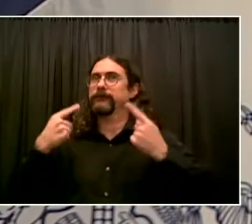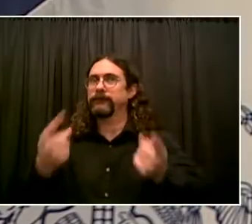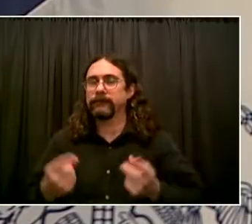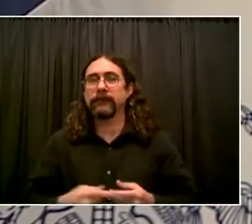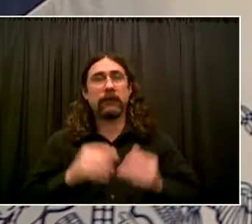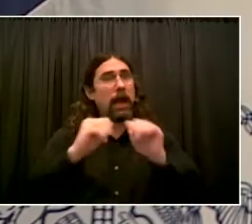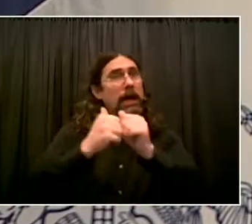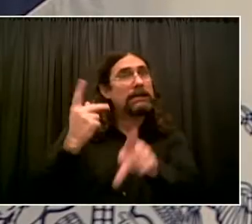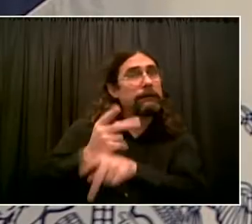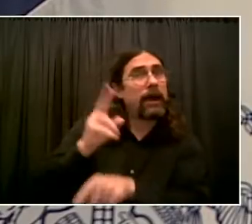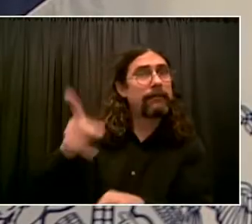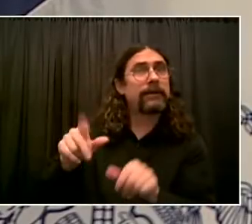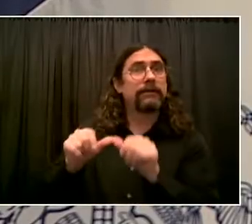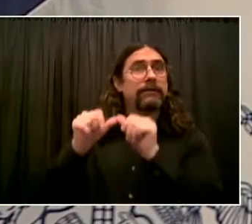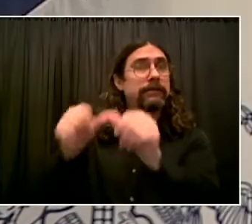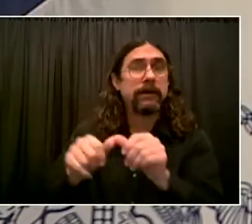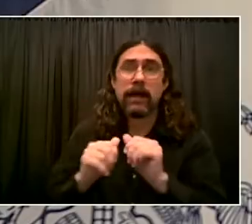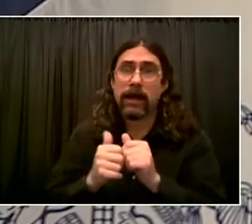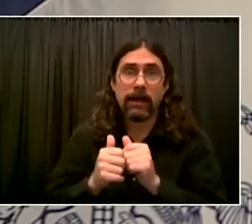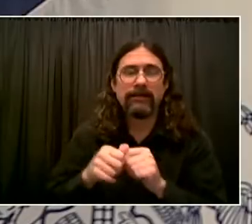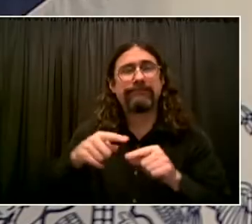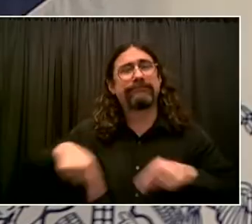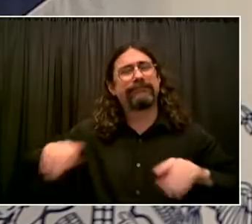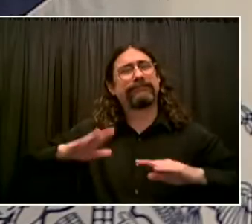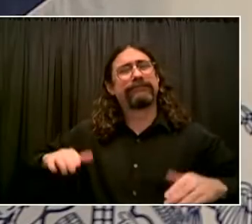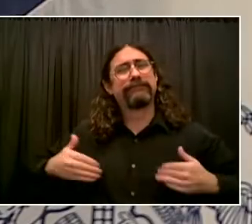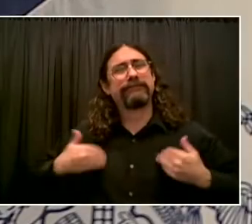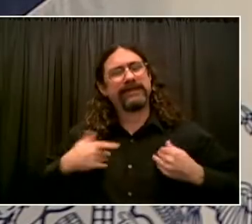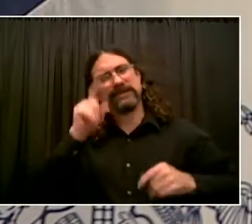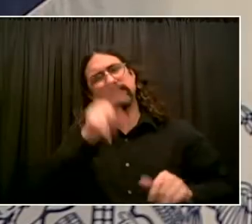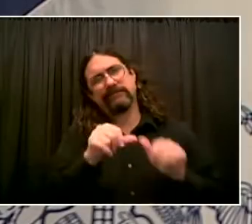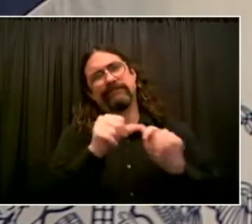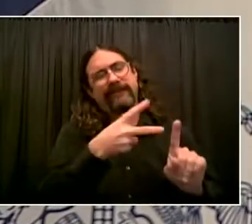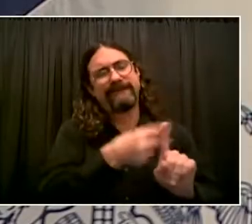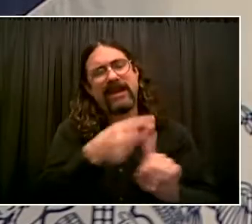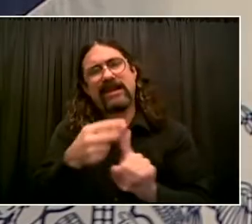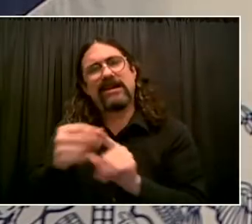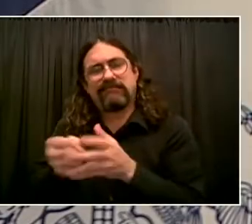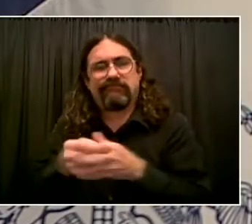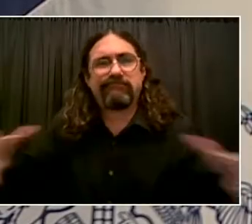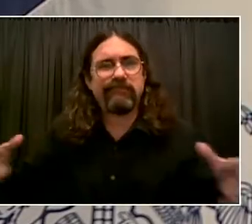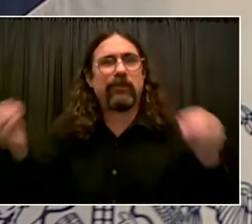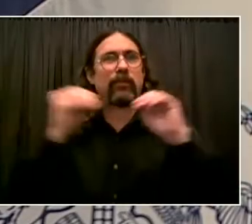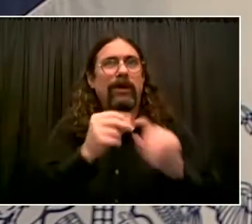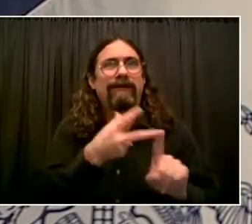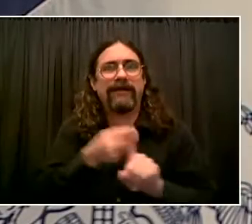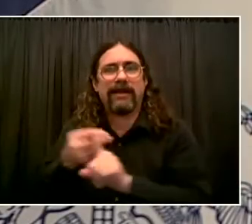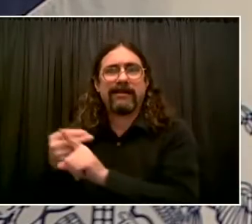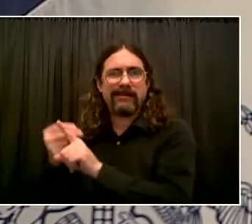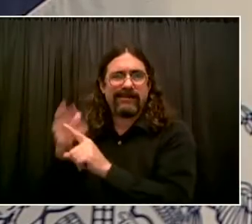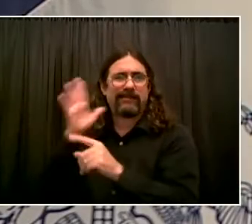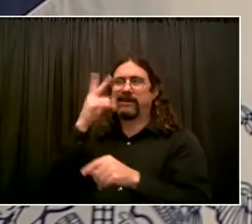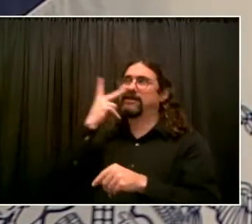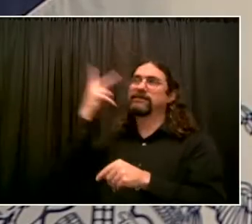THE KEY IS VACCINATION, GETTING THE UYONGEST NEW OYRKERS